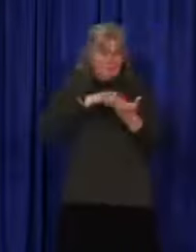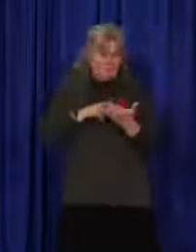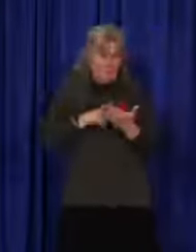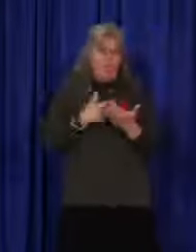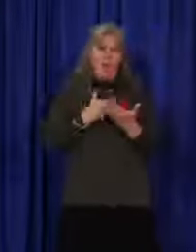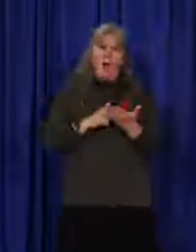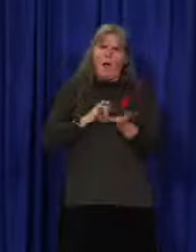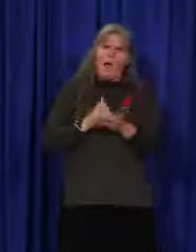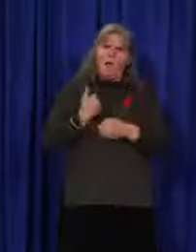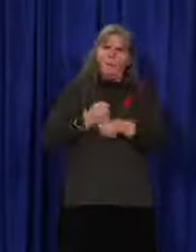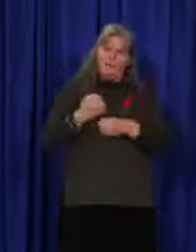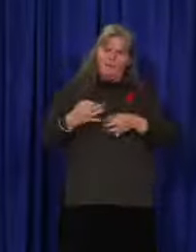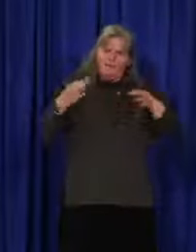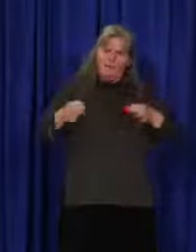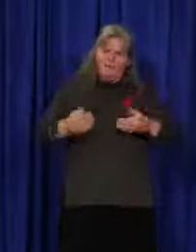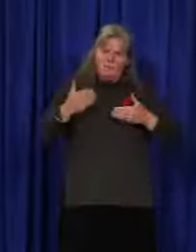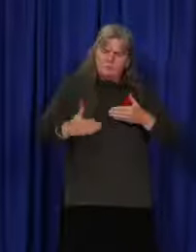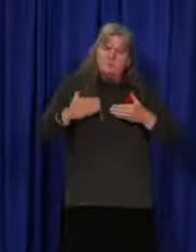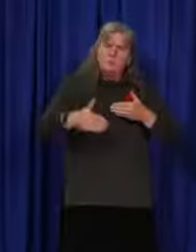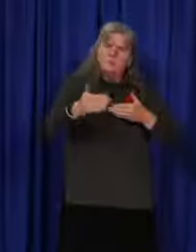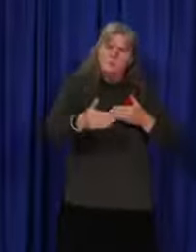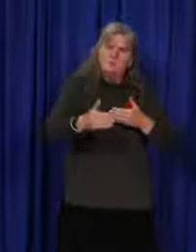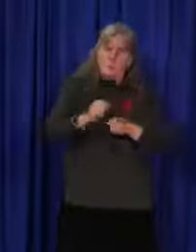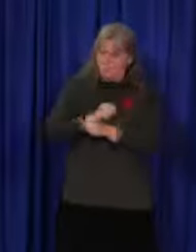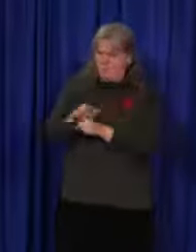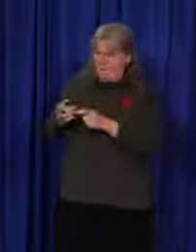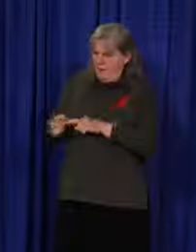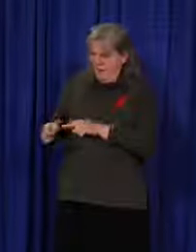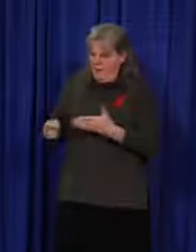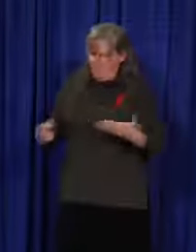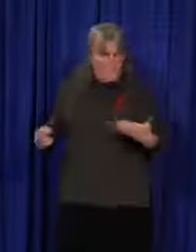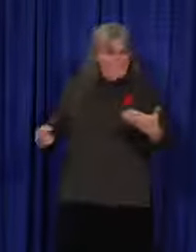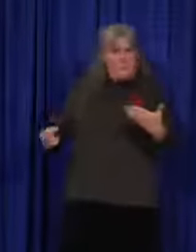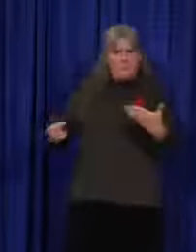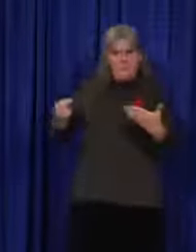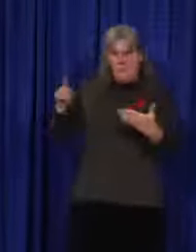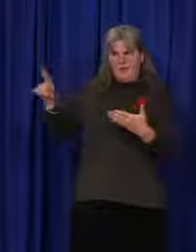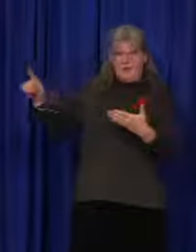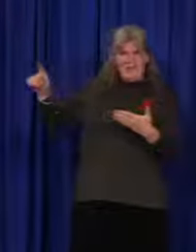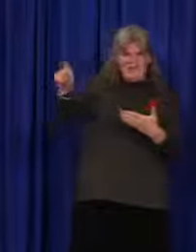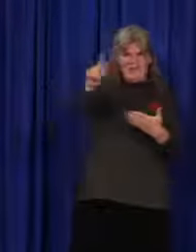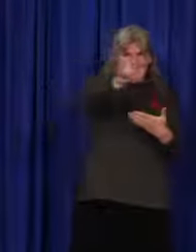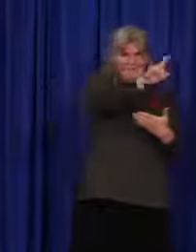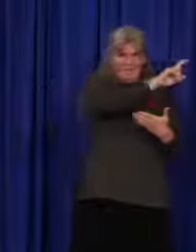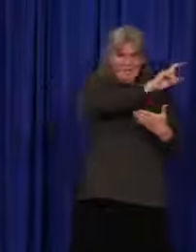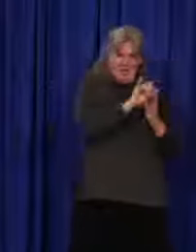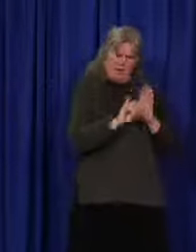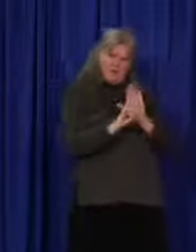indoor gathering that might be 75 people instead of 50 but you think you have sufficient space in the building and sufficient